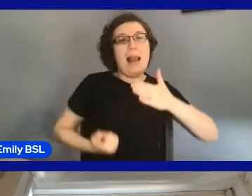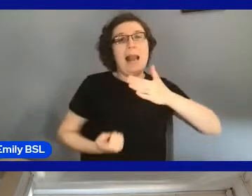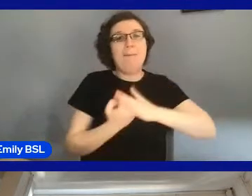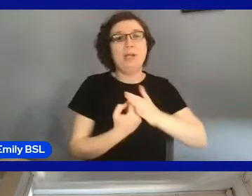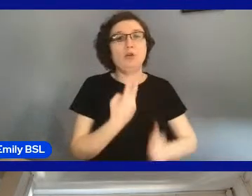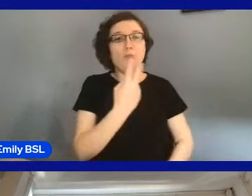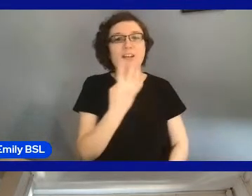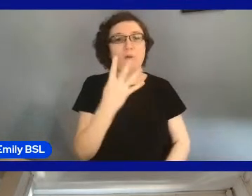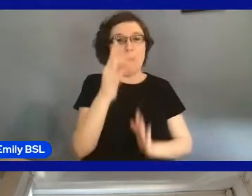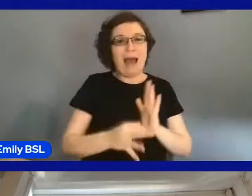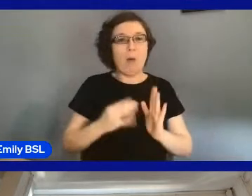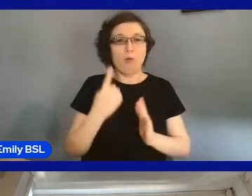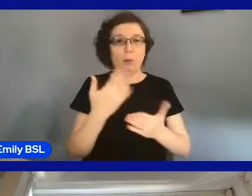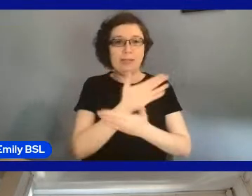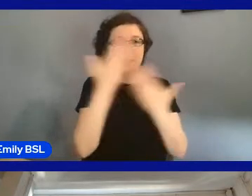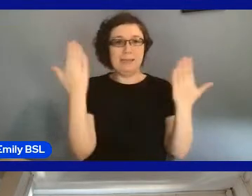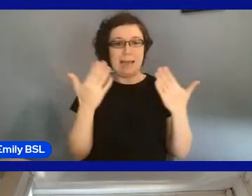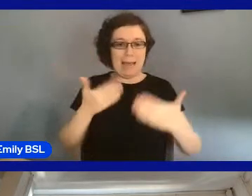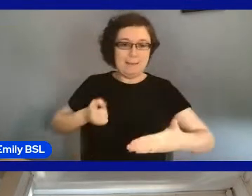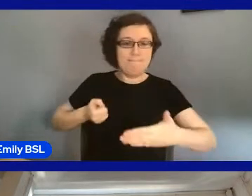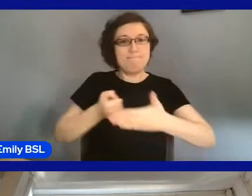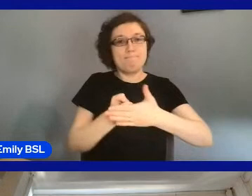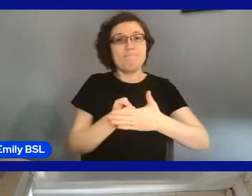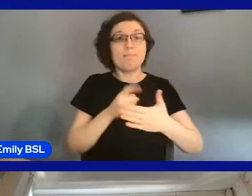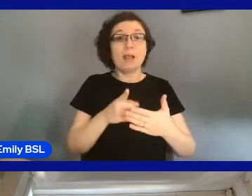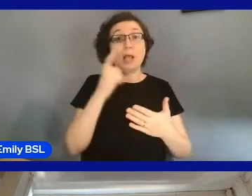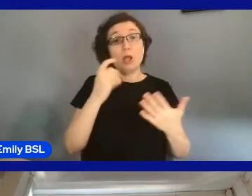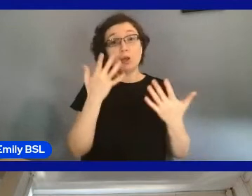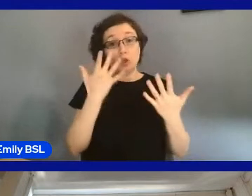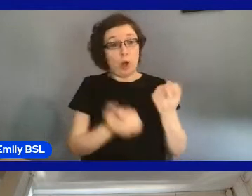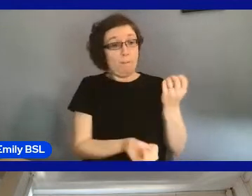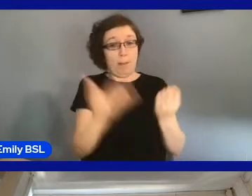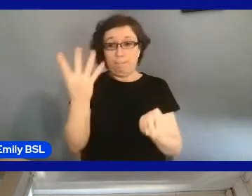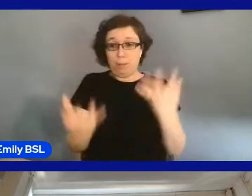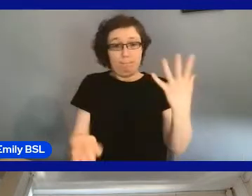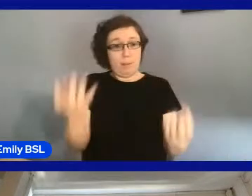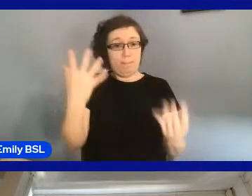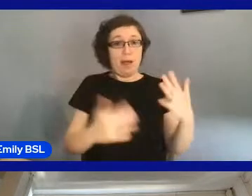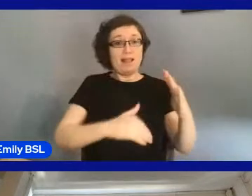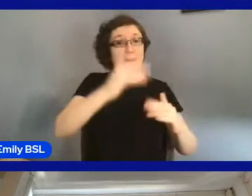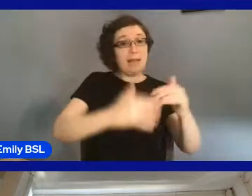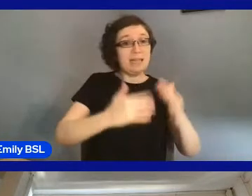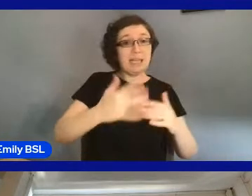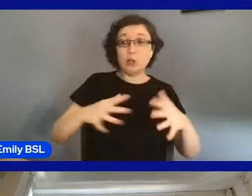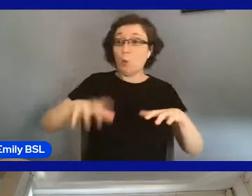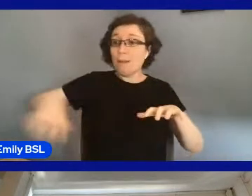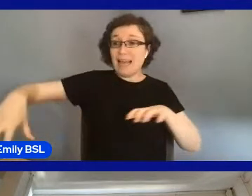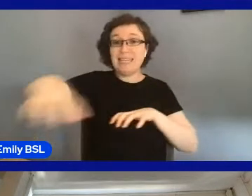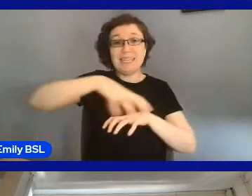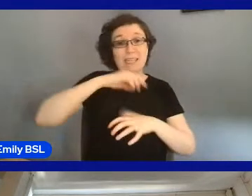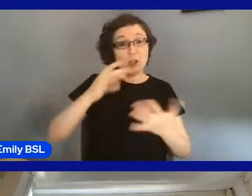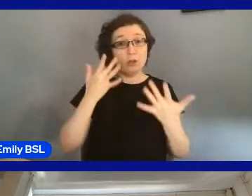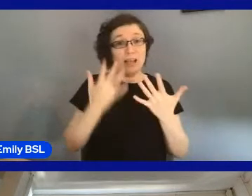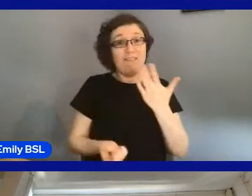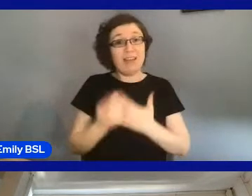time, within the next 24 errors. All of these pens will pop up highlighting the pedestrian space that these events are taking